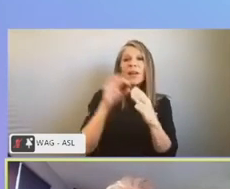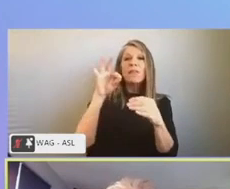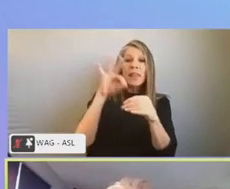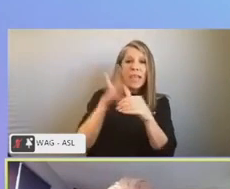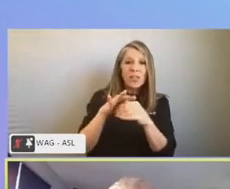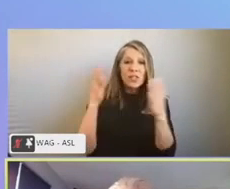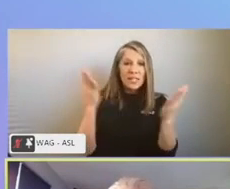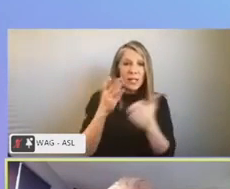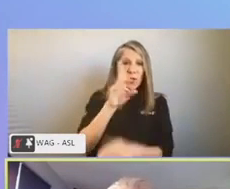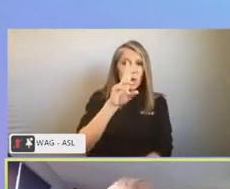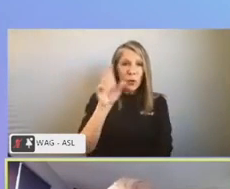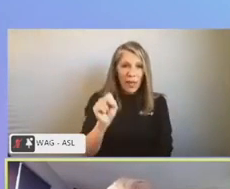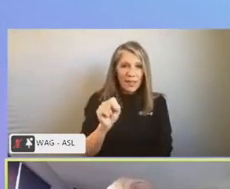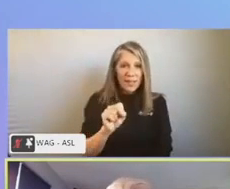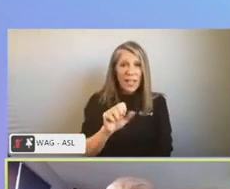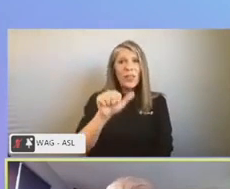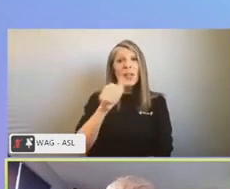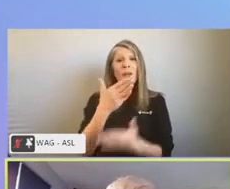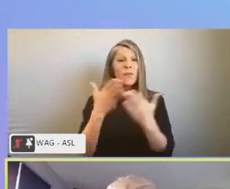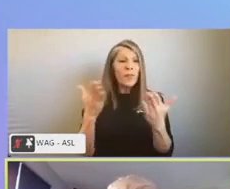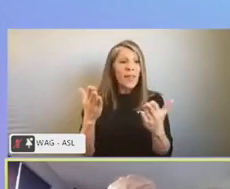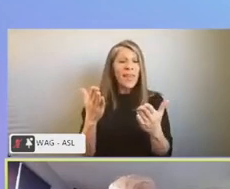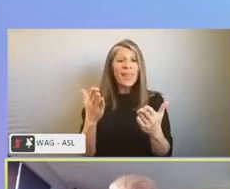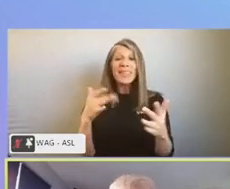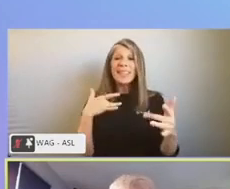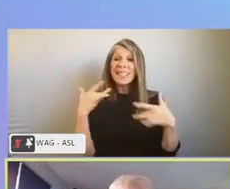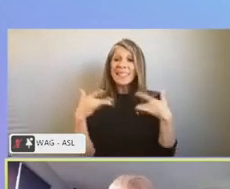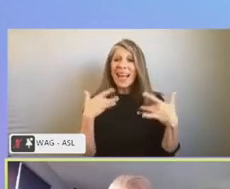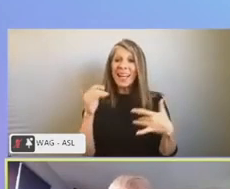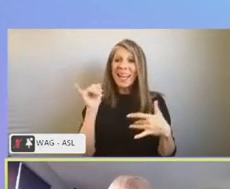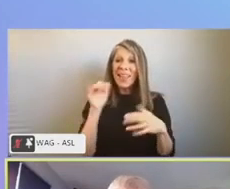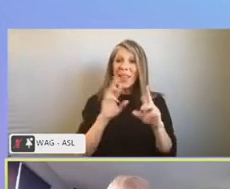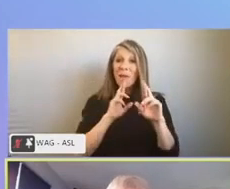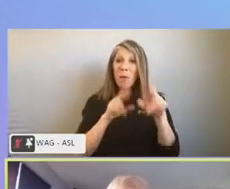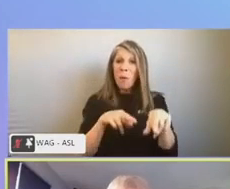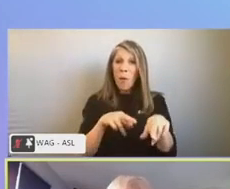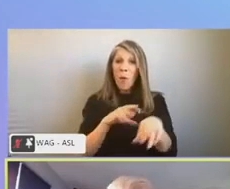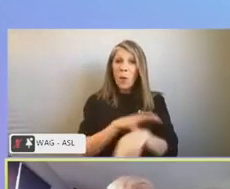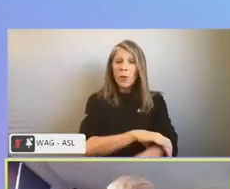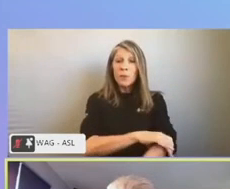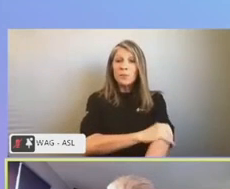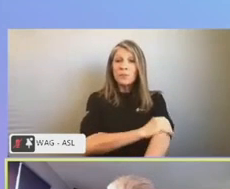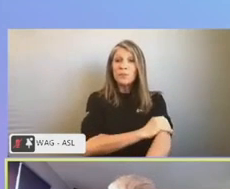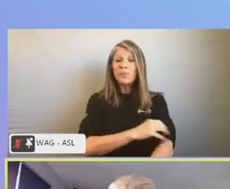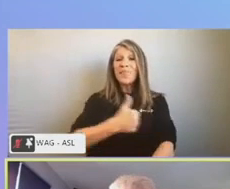Collecting best practices and doing research to understand the state of elections in the united states. The other thing